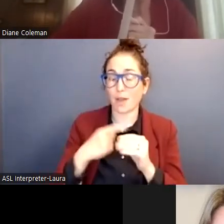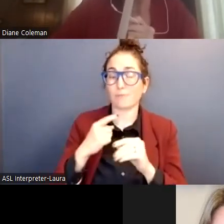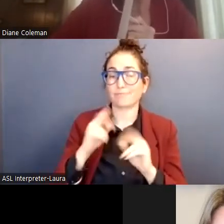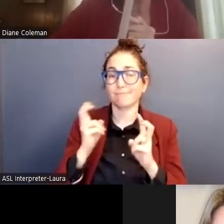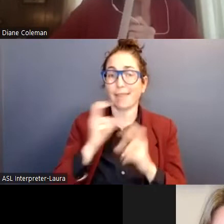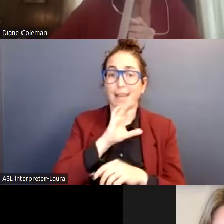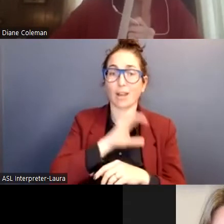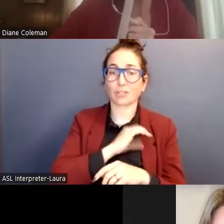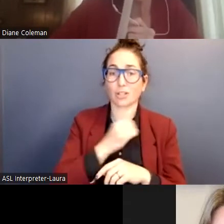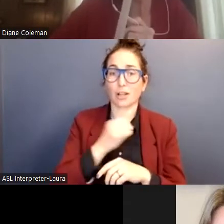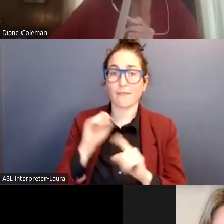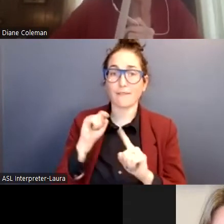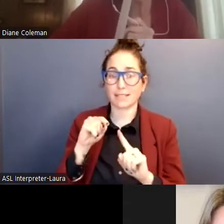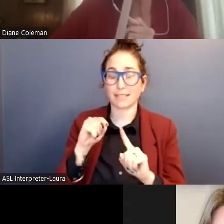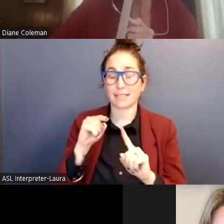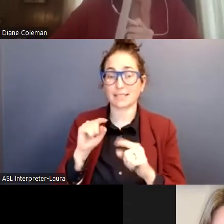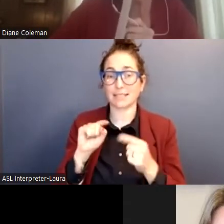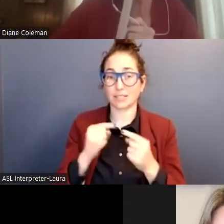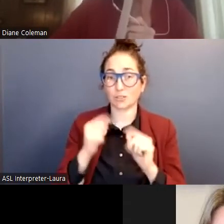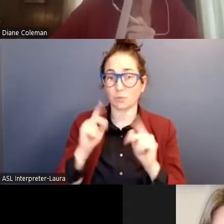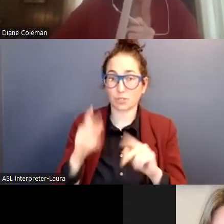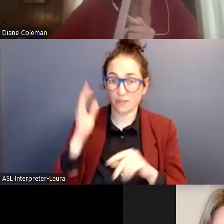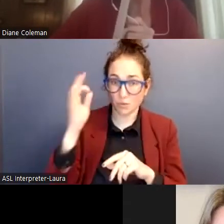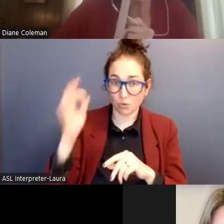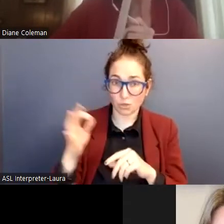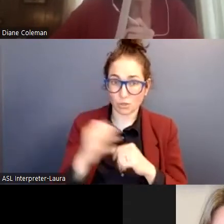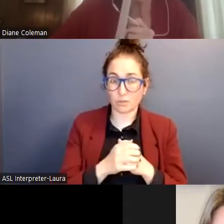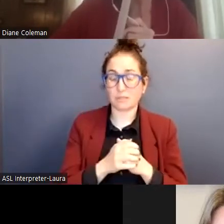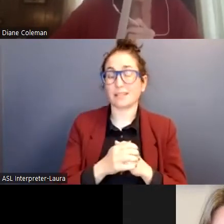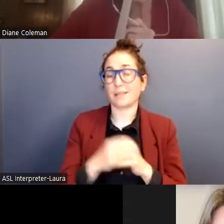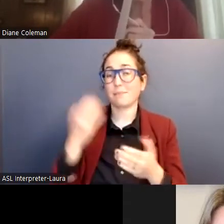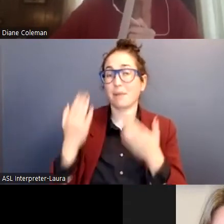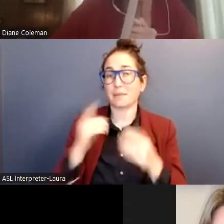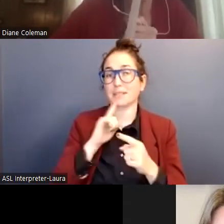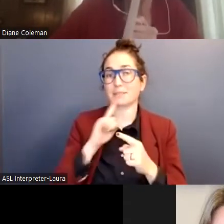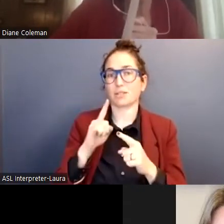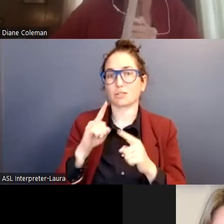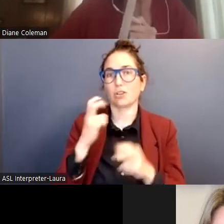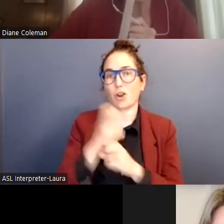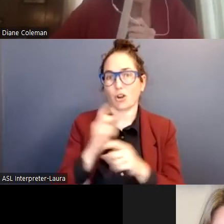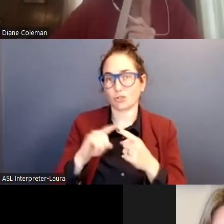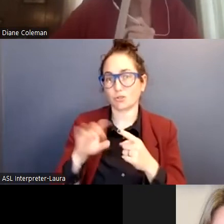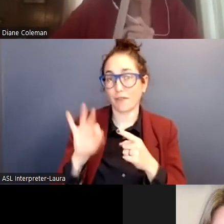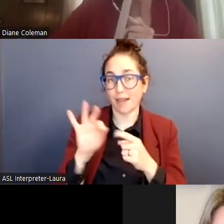of an injured injured persons future may be especially hard to find at those times during the